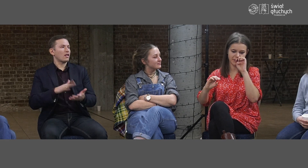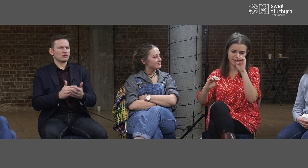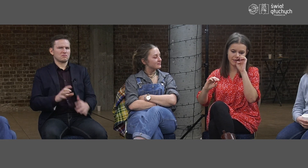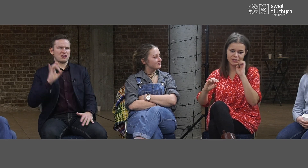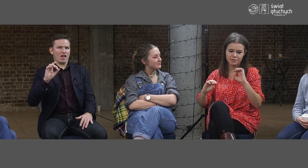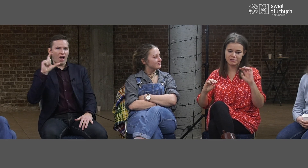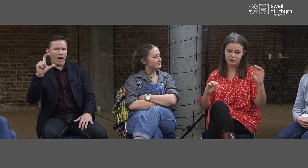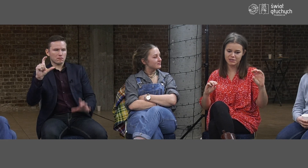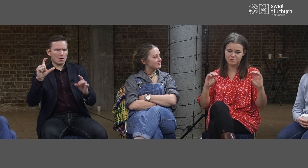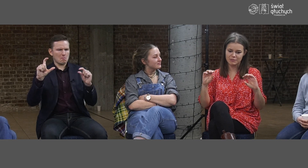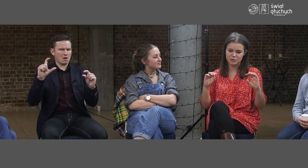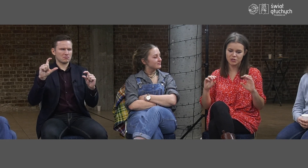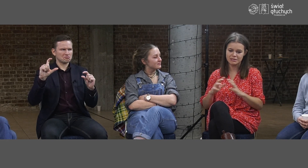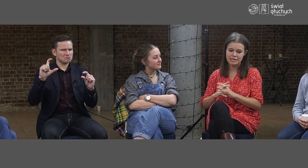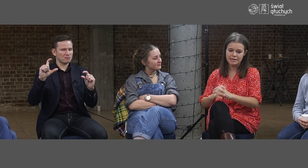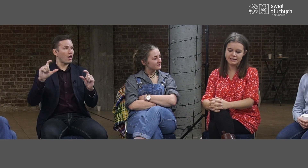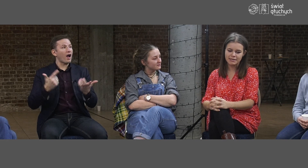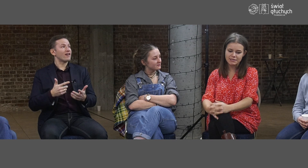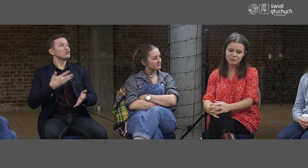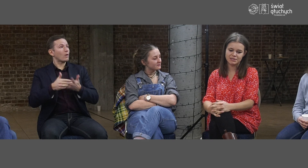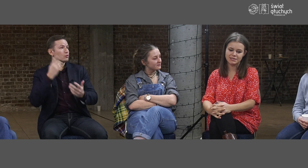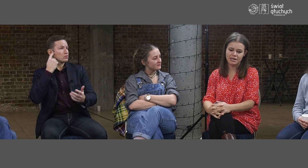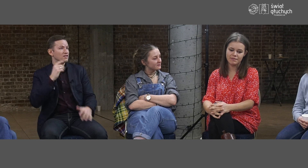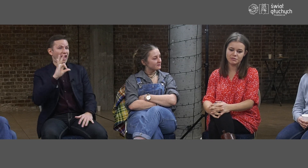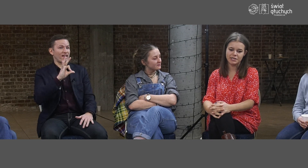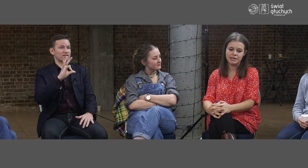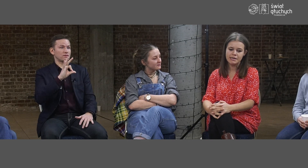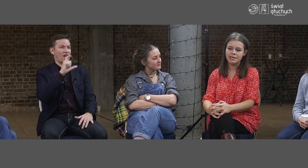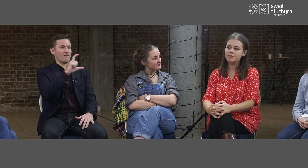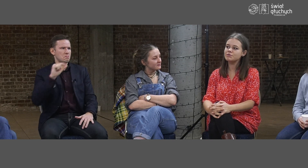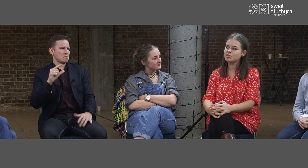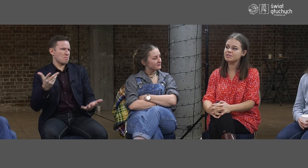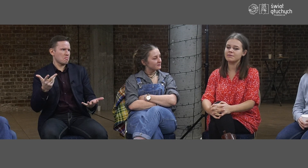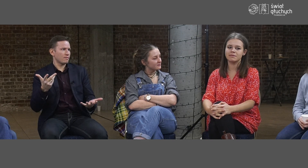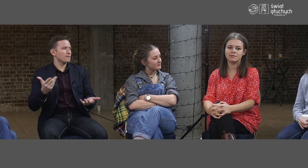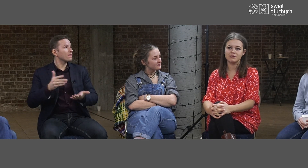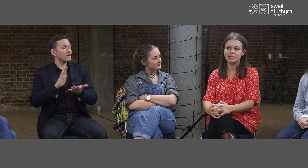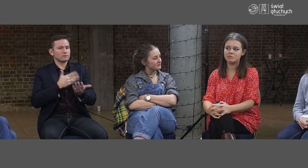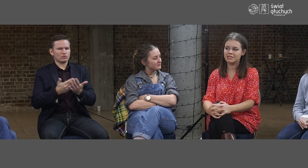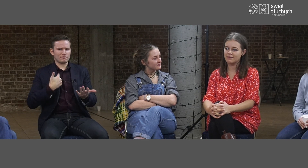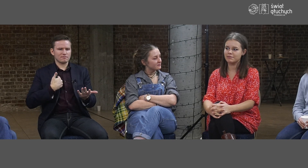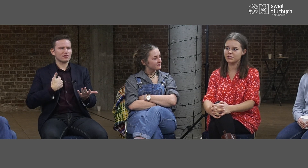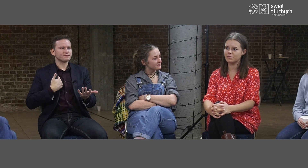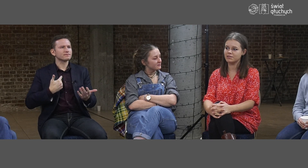but in the case of hard of hearing... And now I’m thinking, how we were labeled as children by our parents,